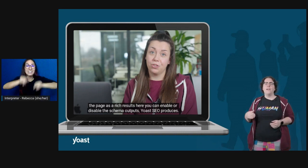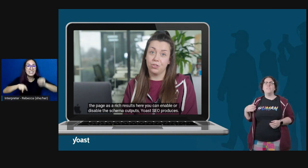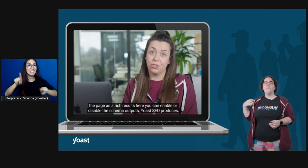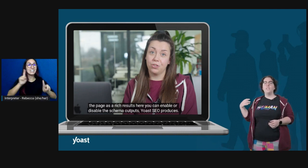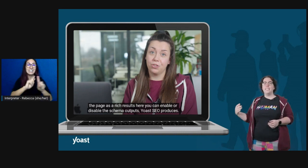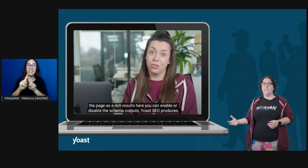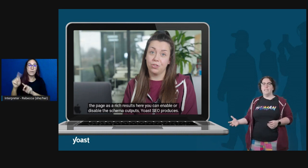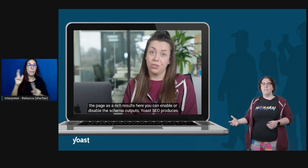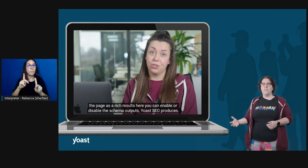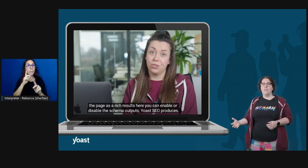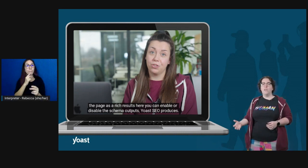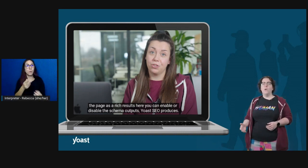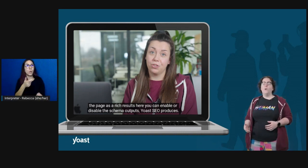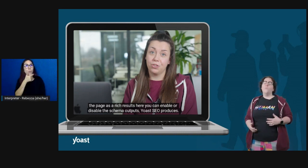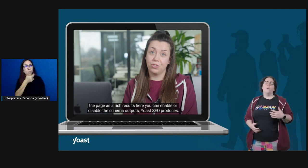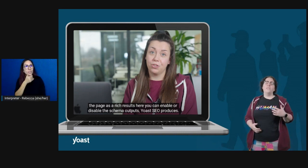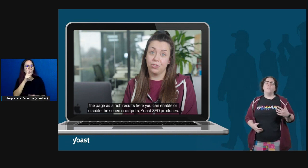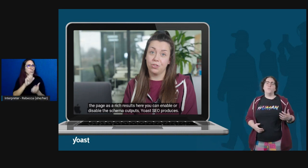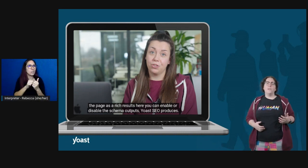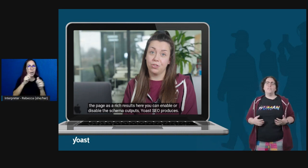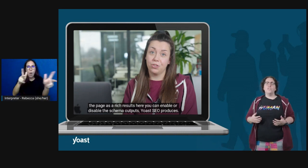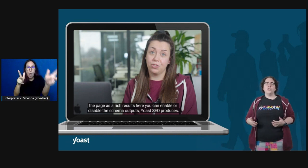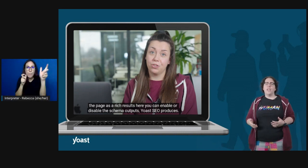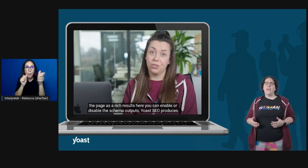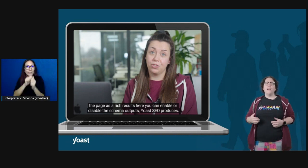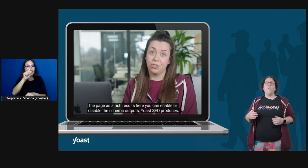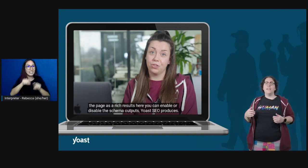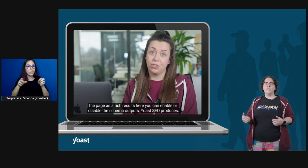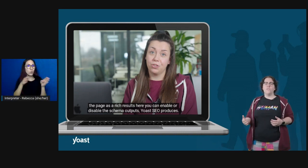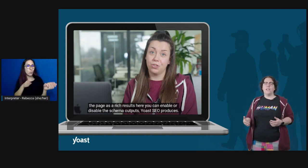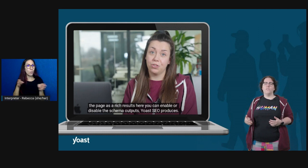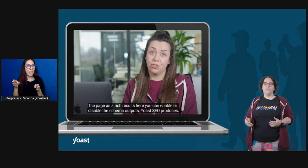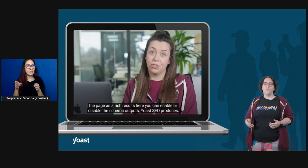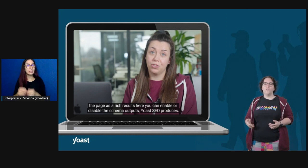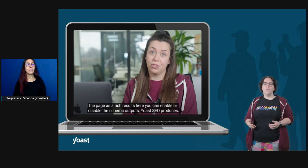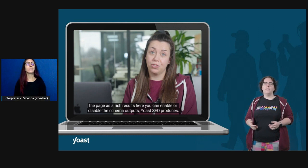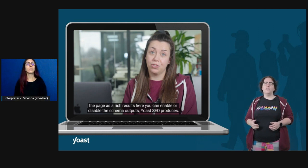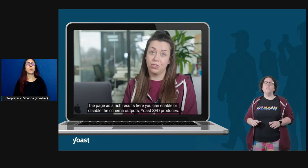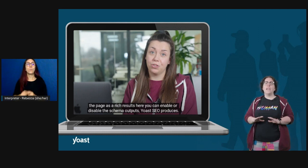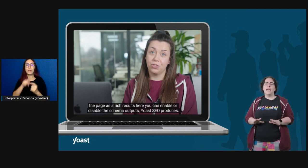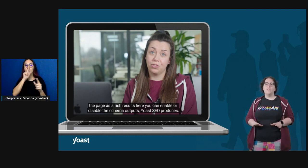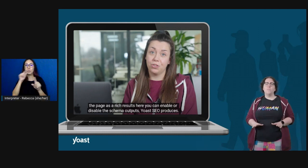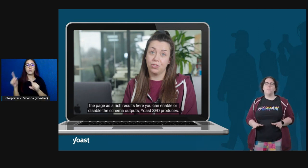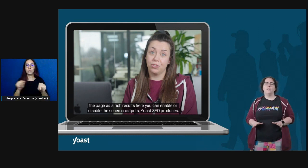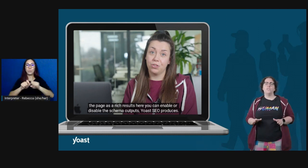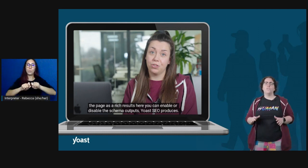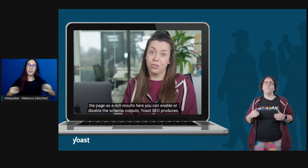and have different needs. When you tweet, share or interact in social media you cannot be sure